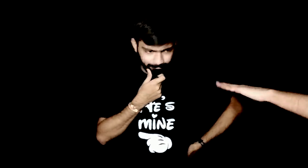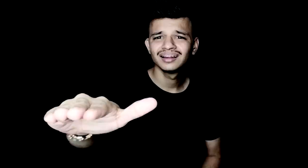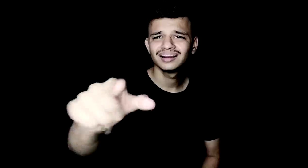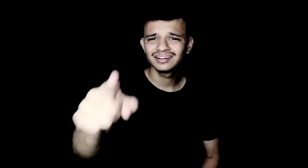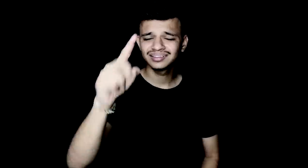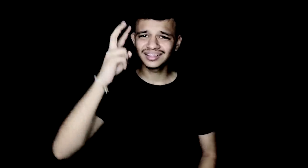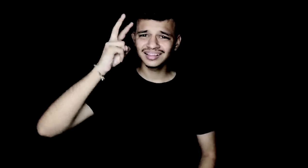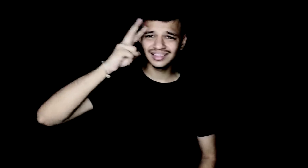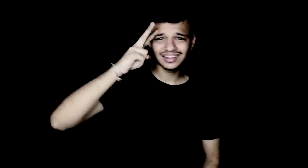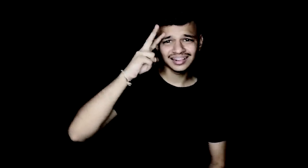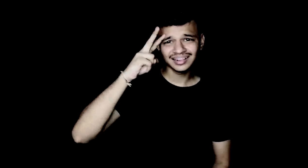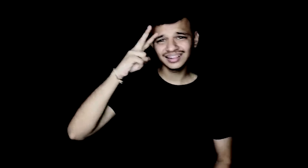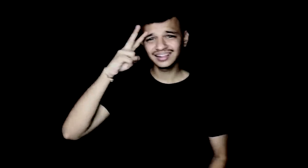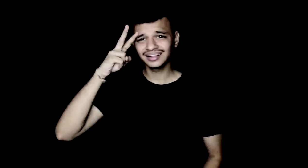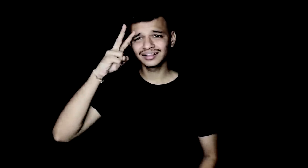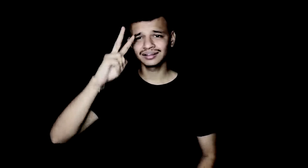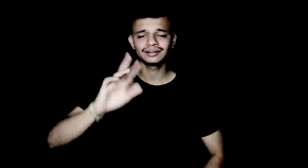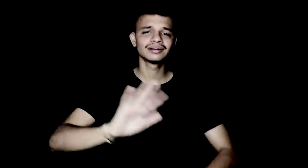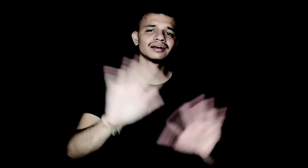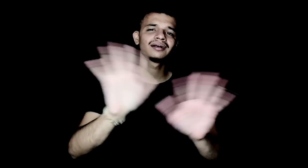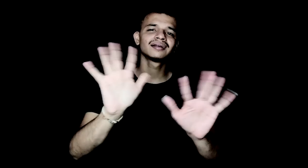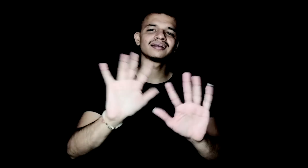Ahh, Are you worried? No worries